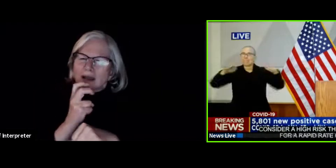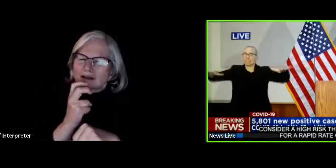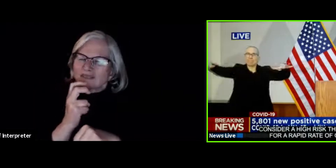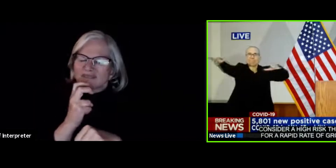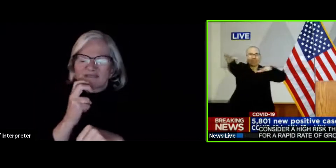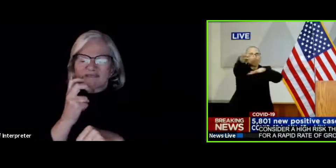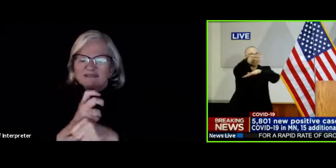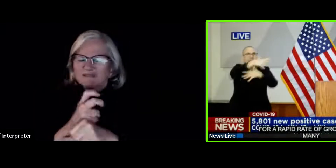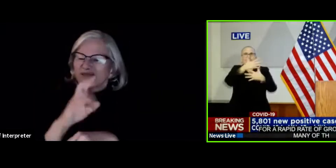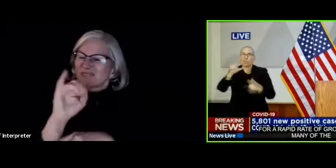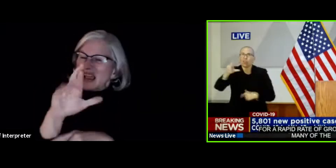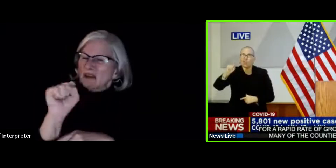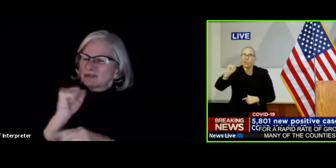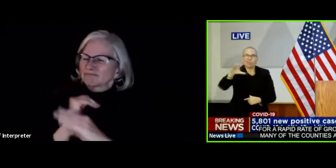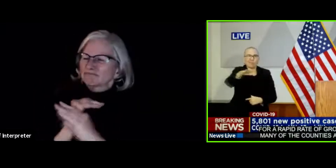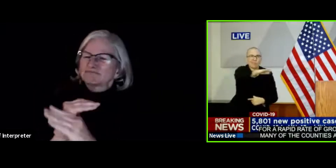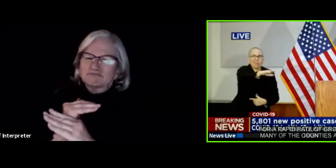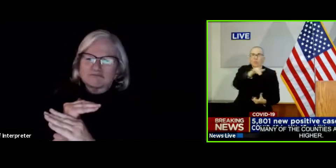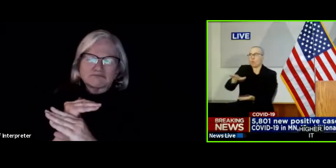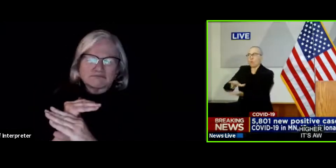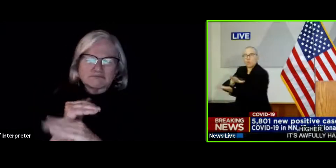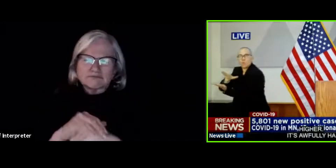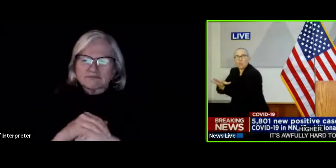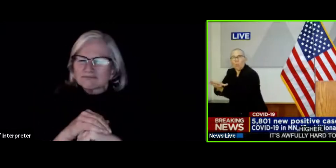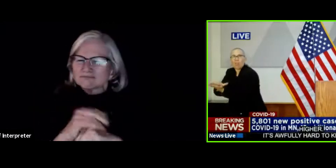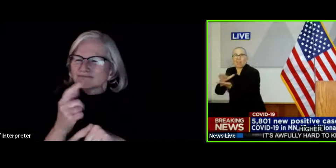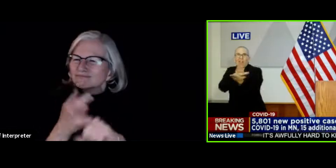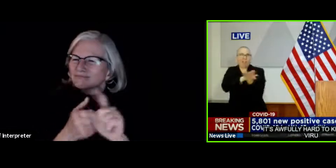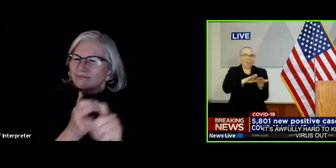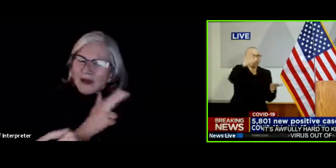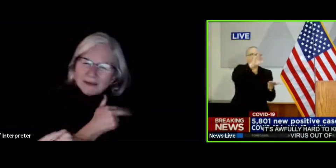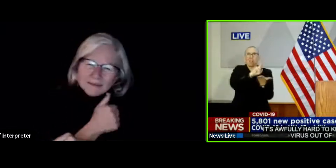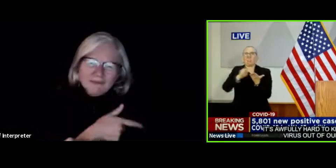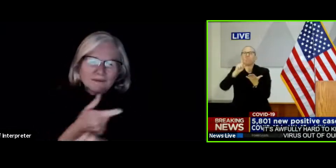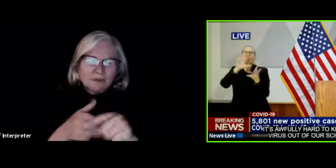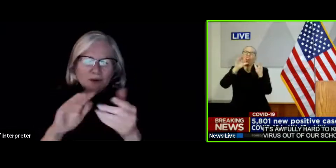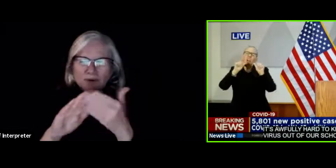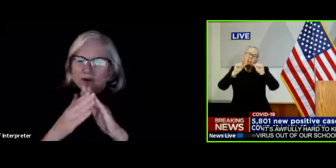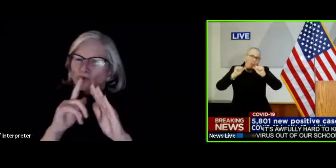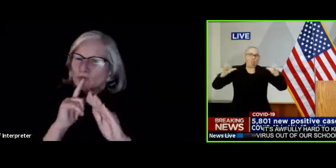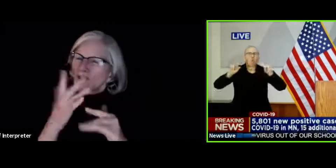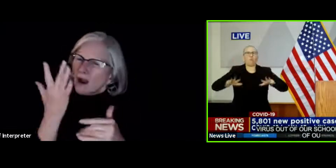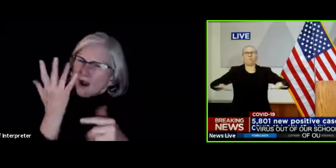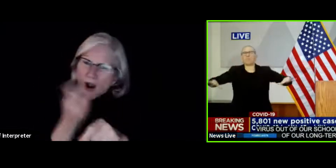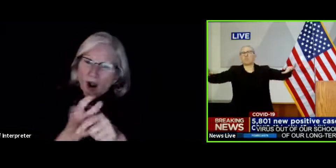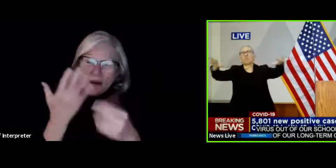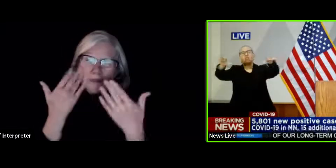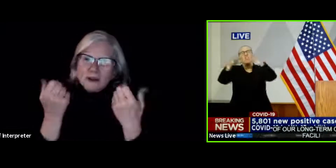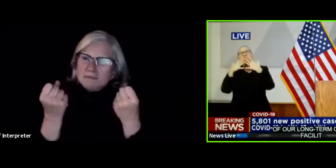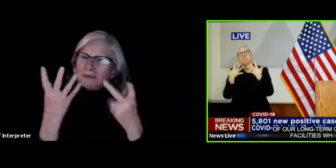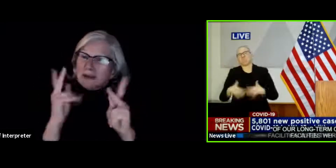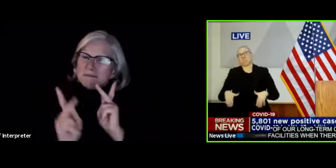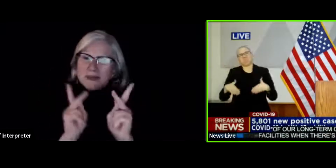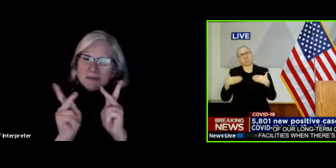OVER OUR STATE. THIS NEXT PICTURE LOOKS AT PATIENTS